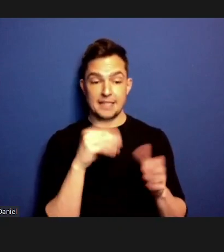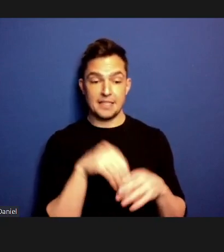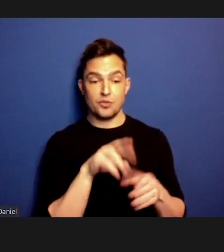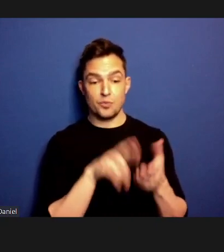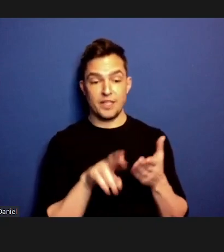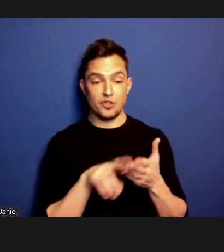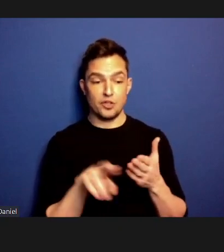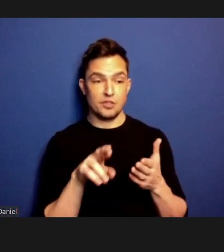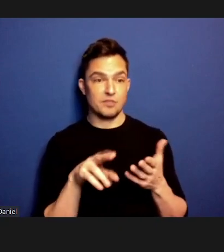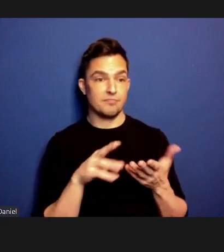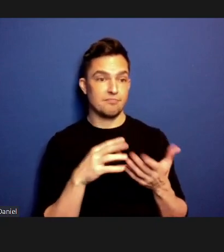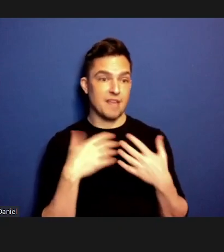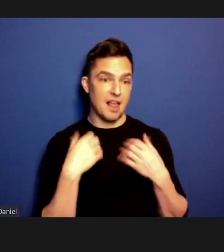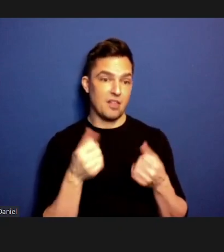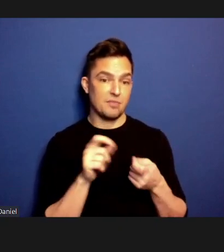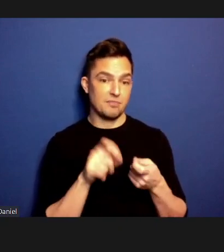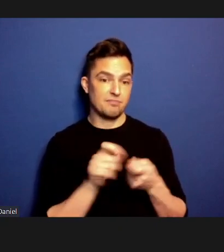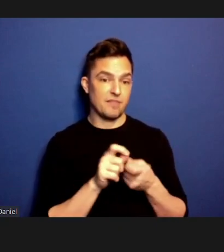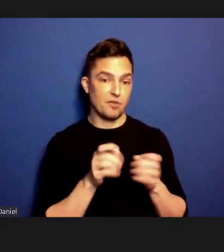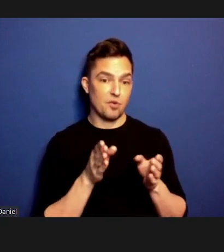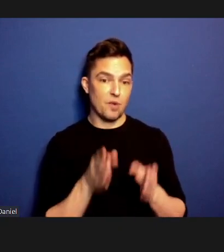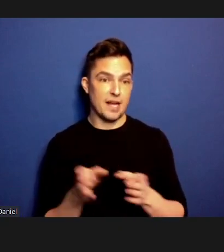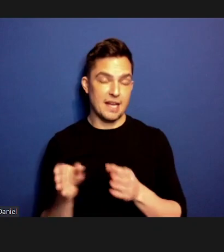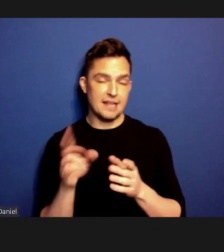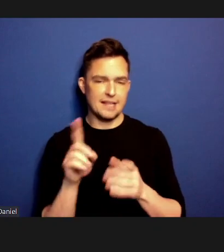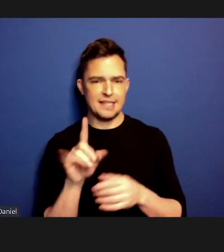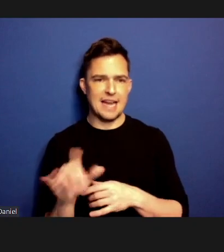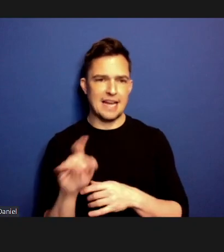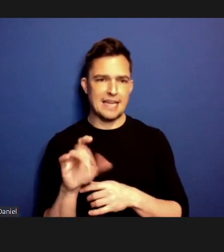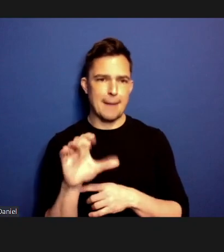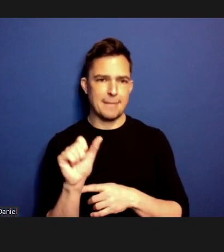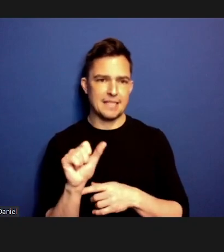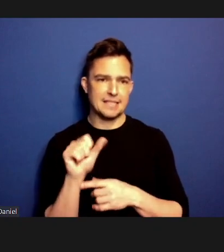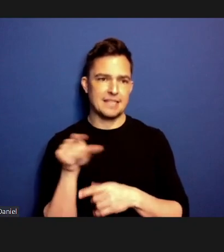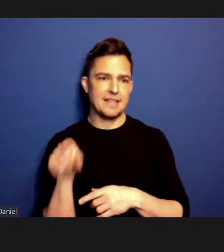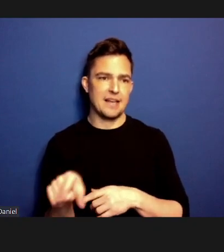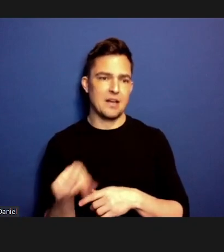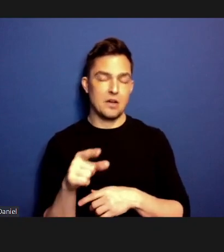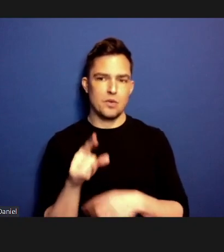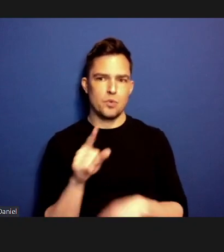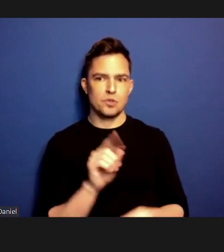specific way. And the dynamics there, it was so pronounced that one of our colleagues,